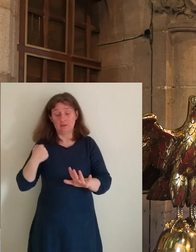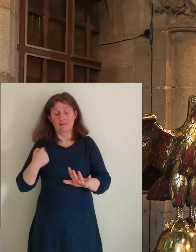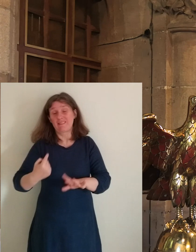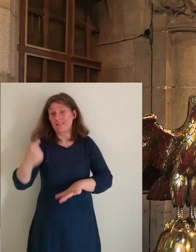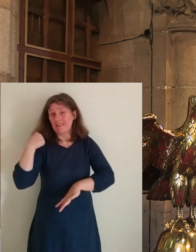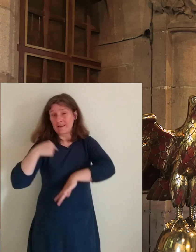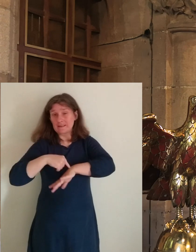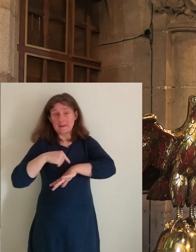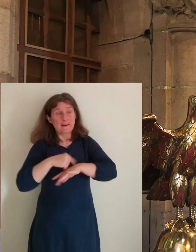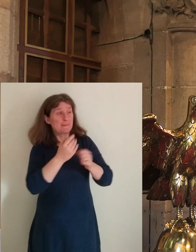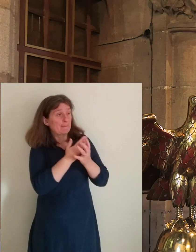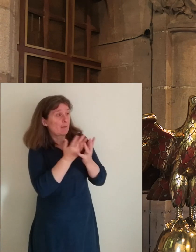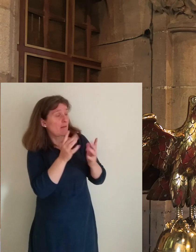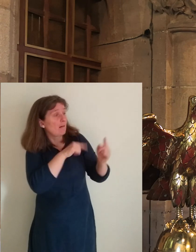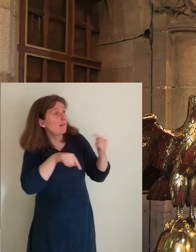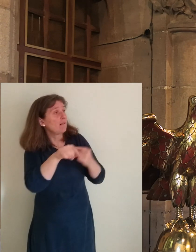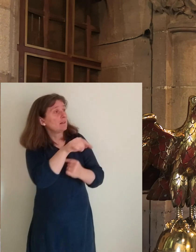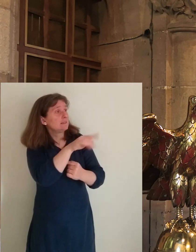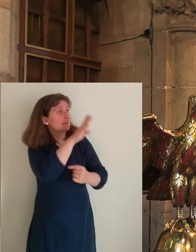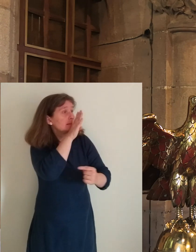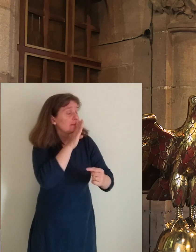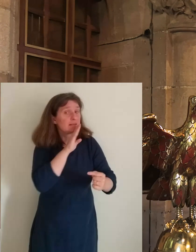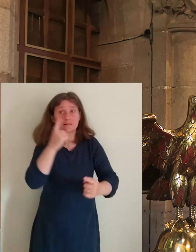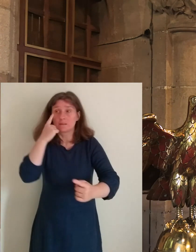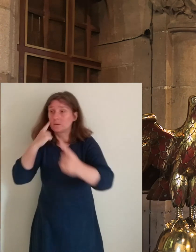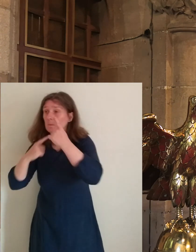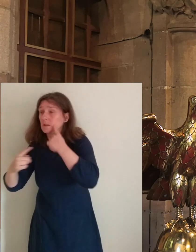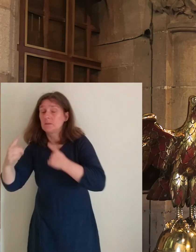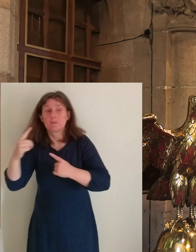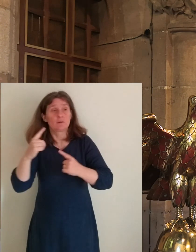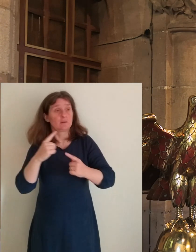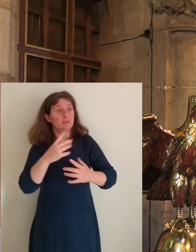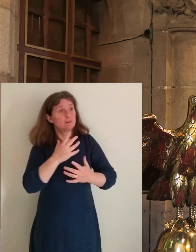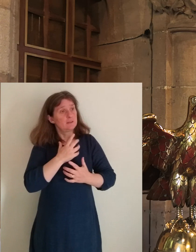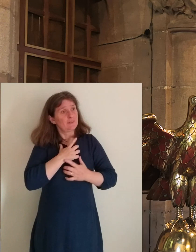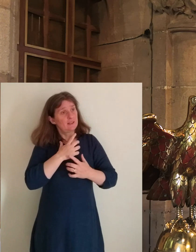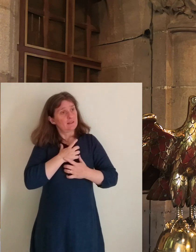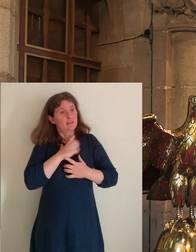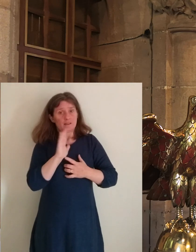by sadness and weeping and the fear of early death.